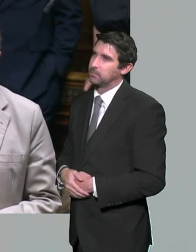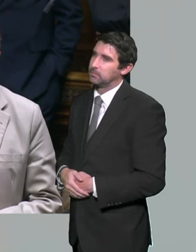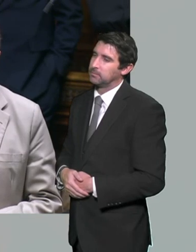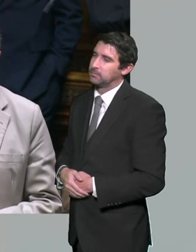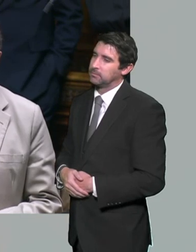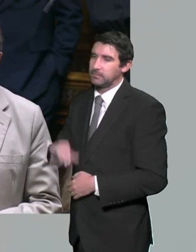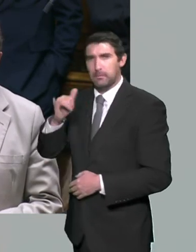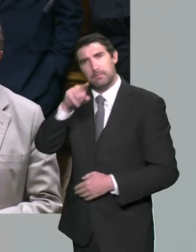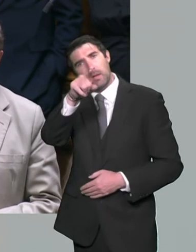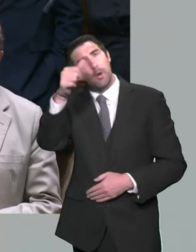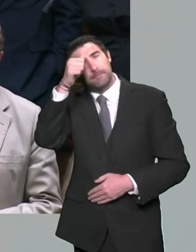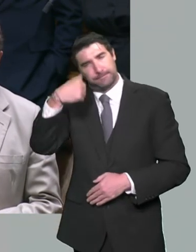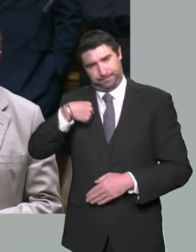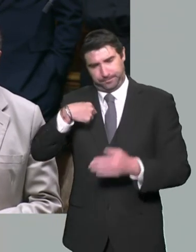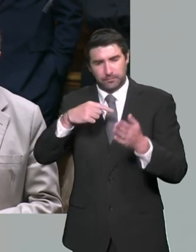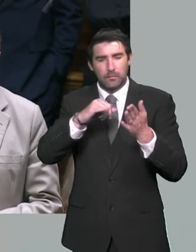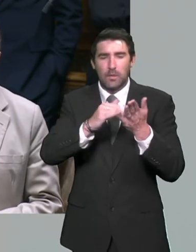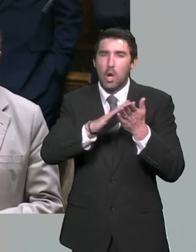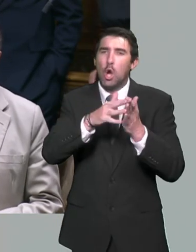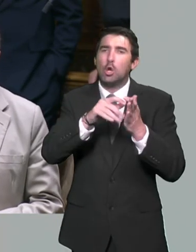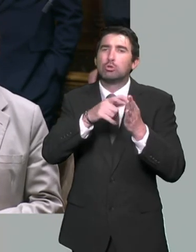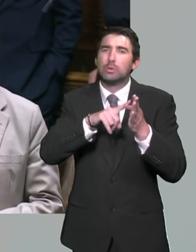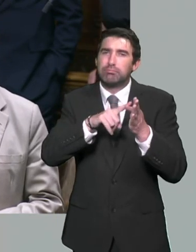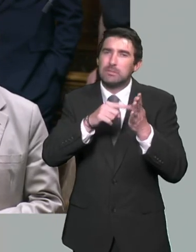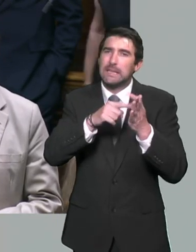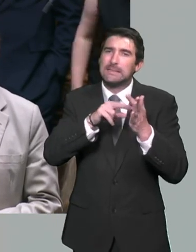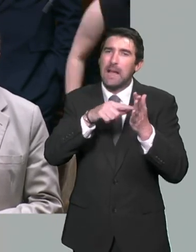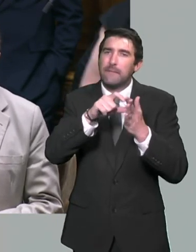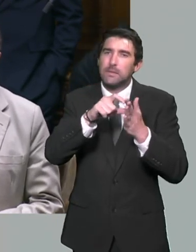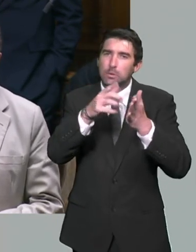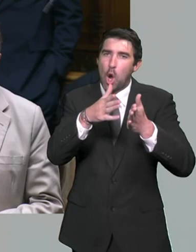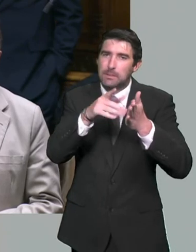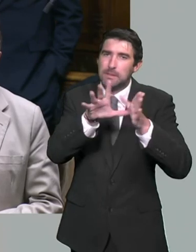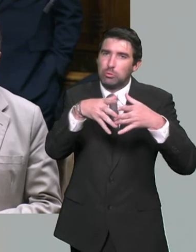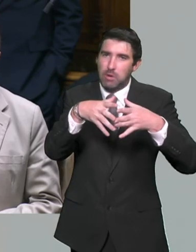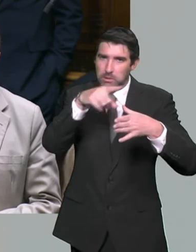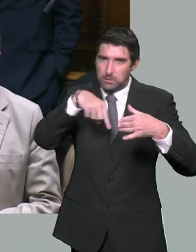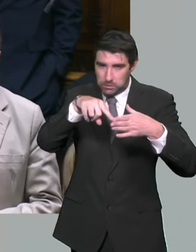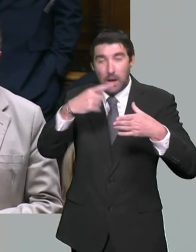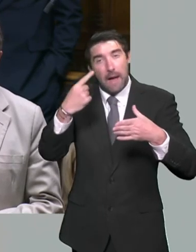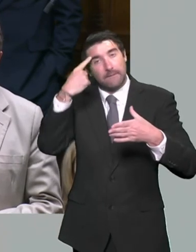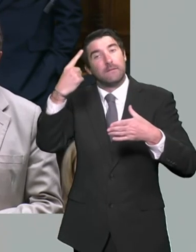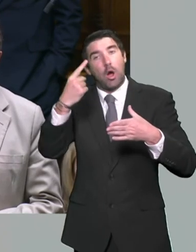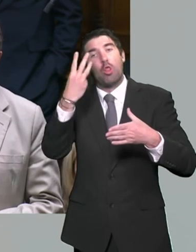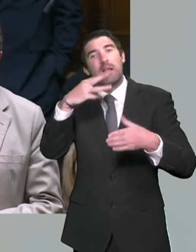a revised outline business case in support of its £312 million capital allocation made